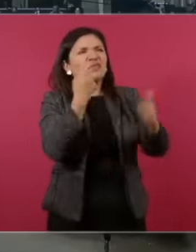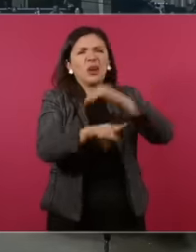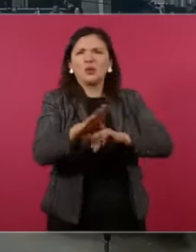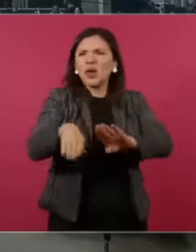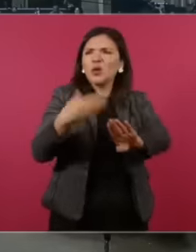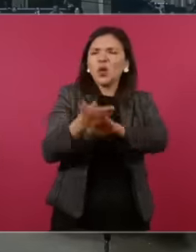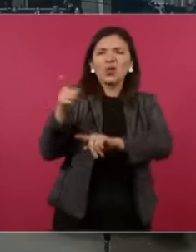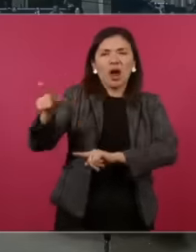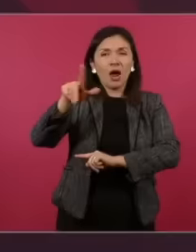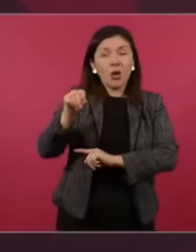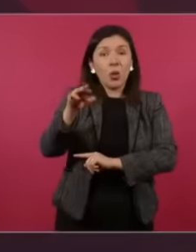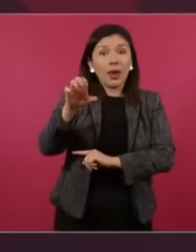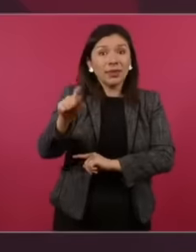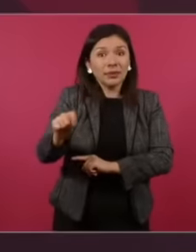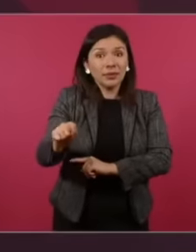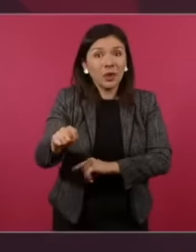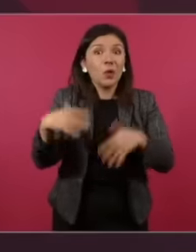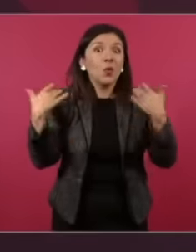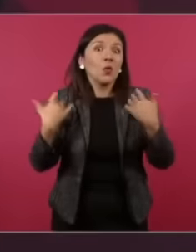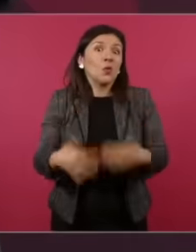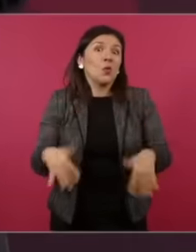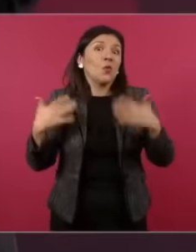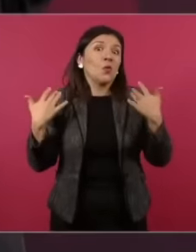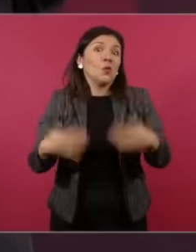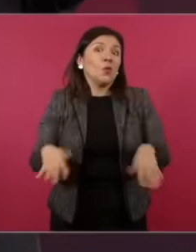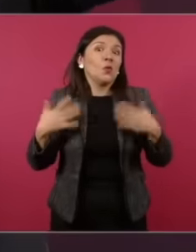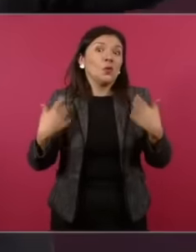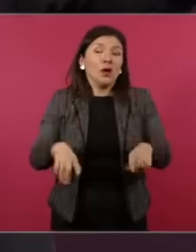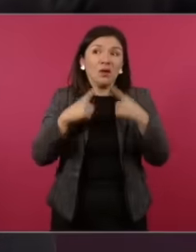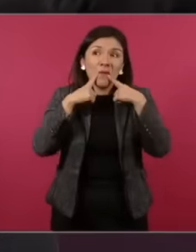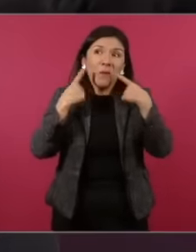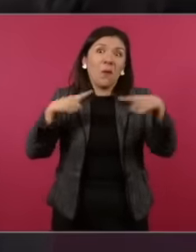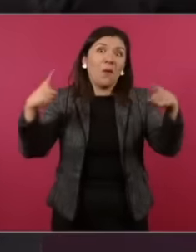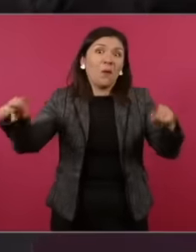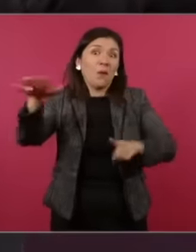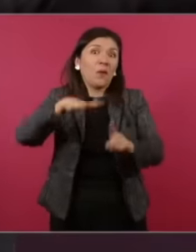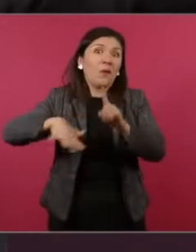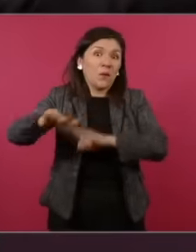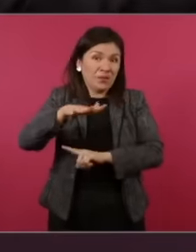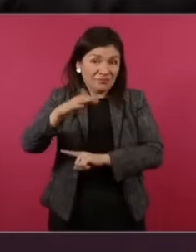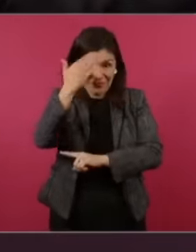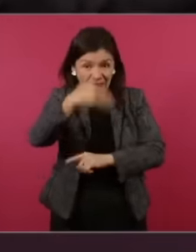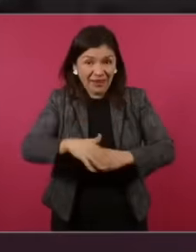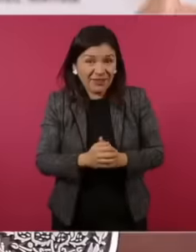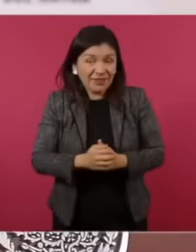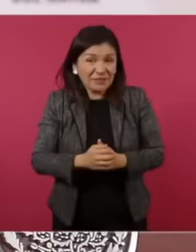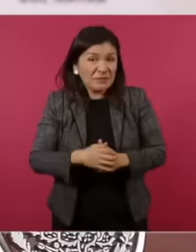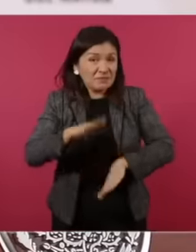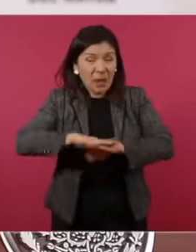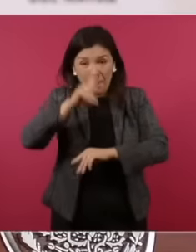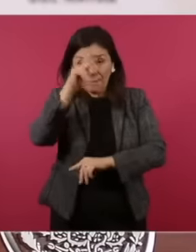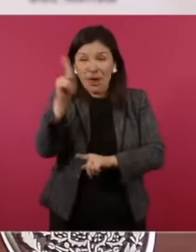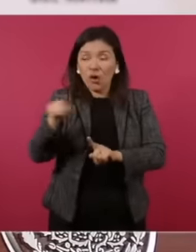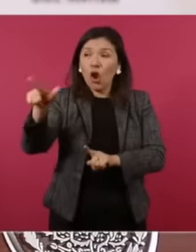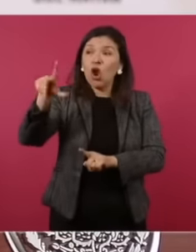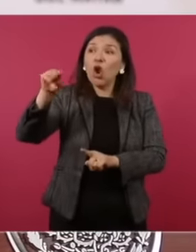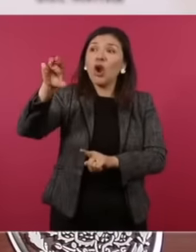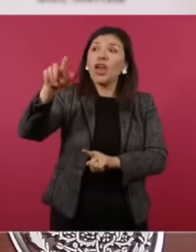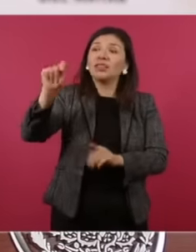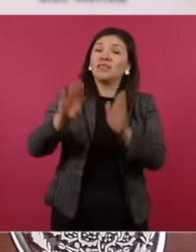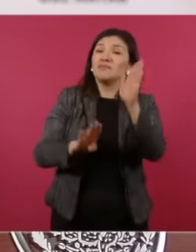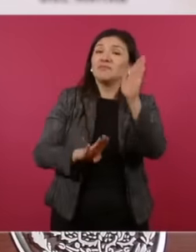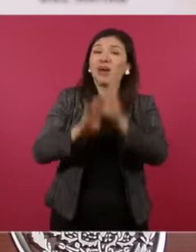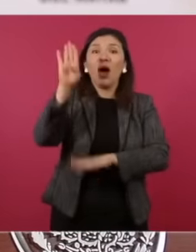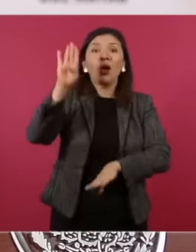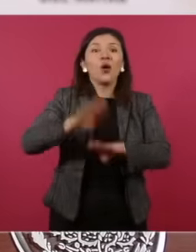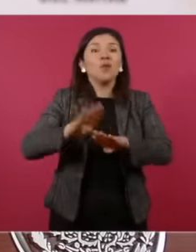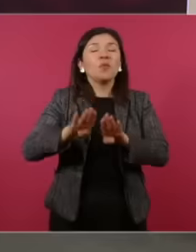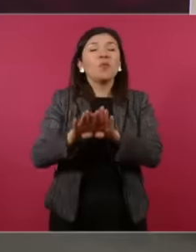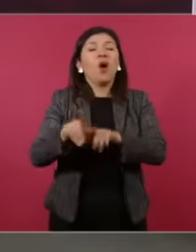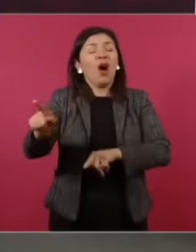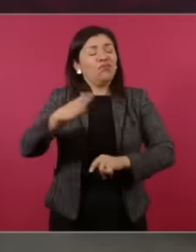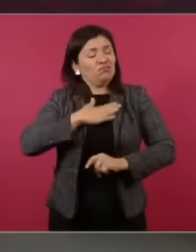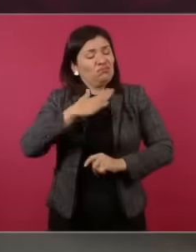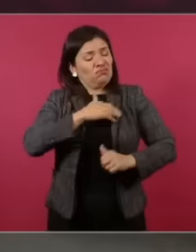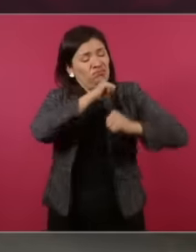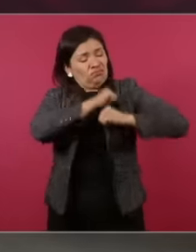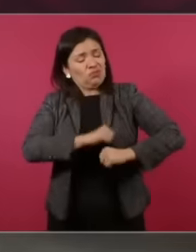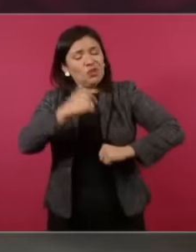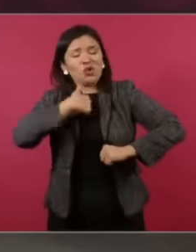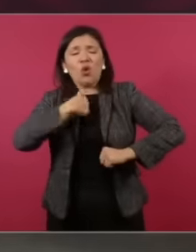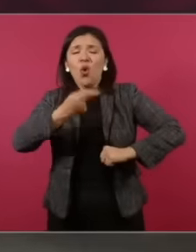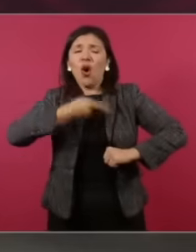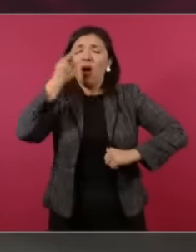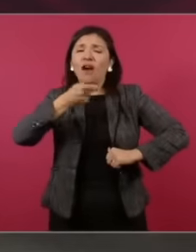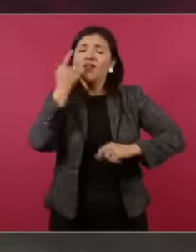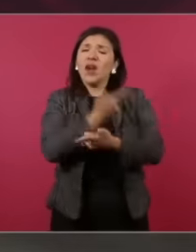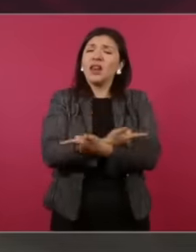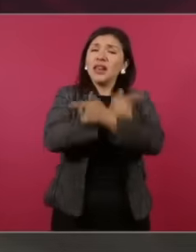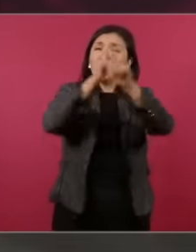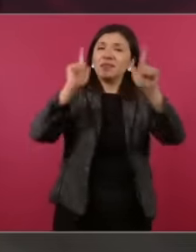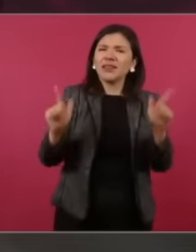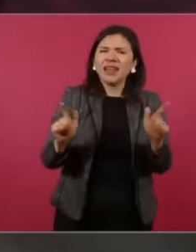Lord Well there is already one he becomes no the champion of freedom No no no no